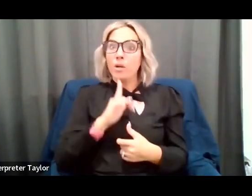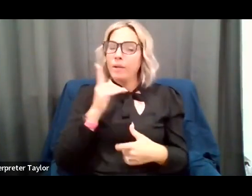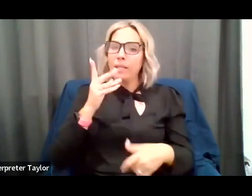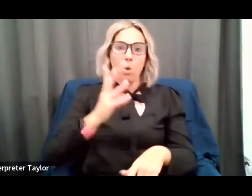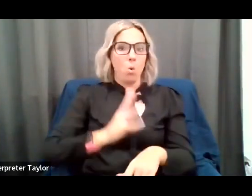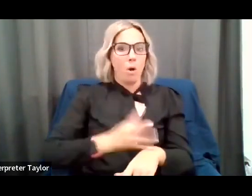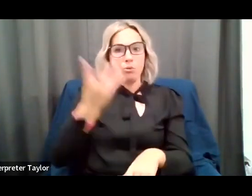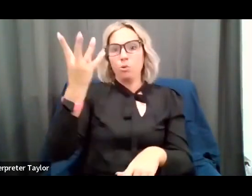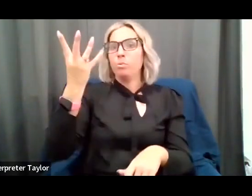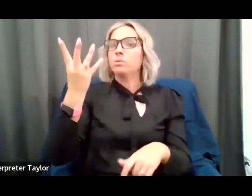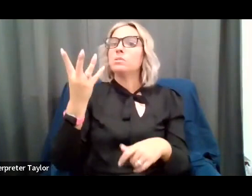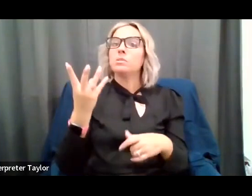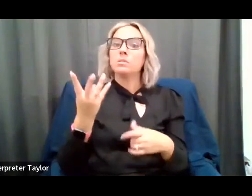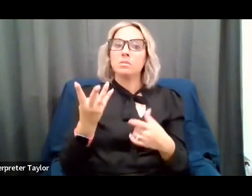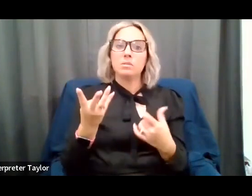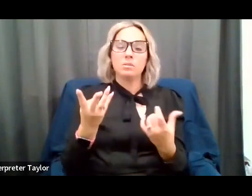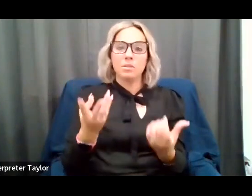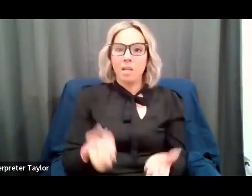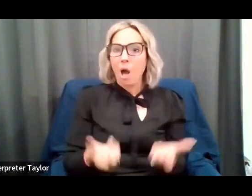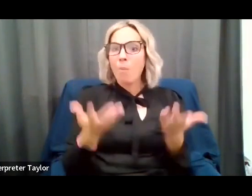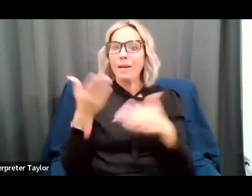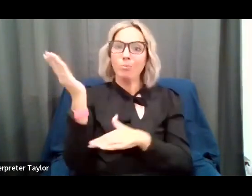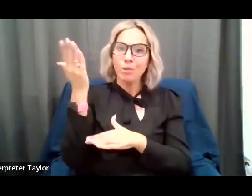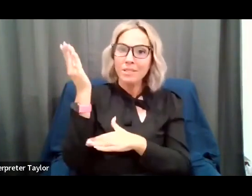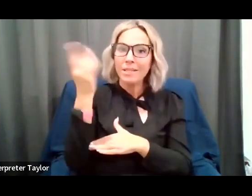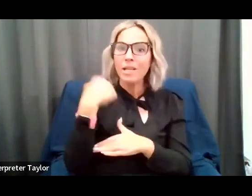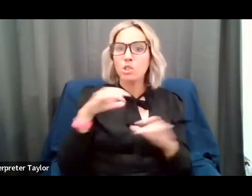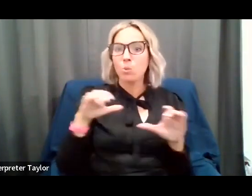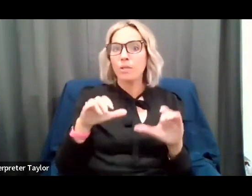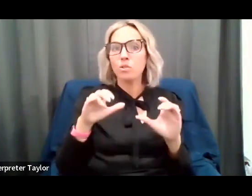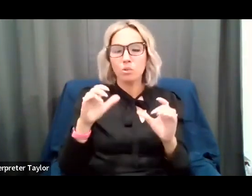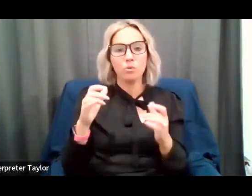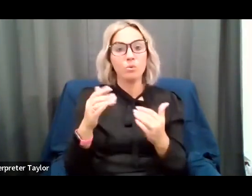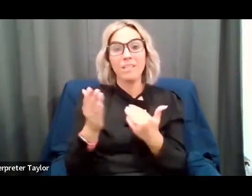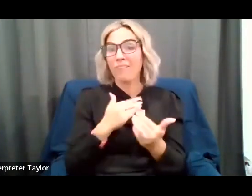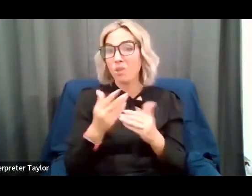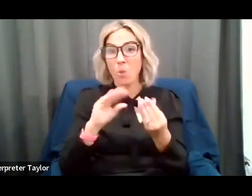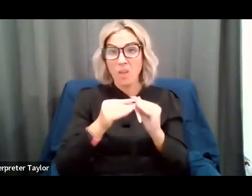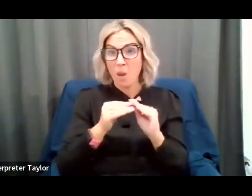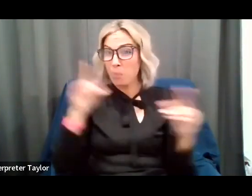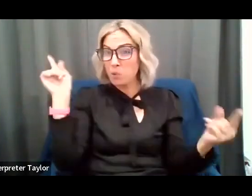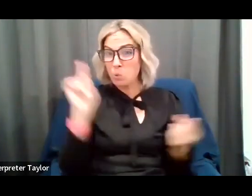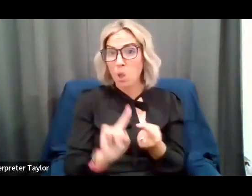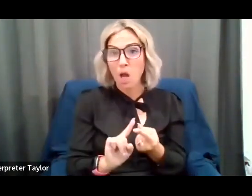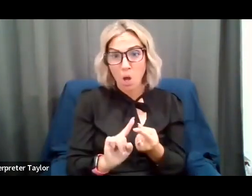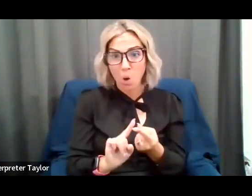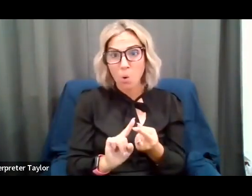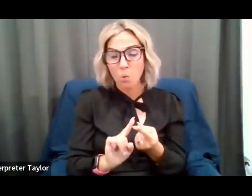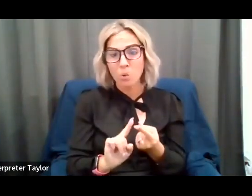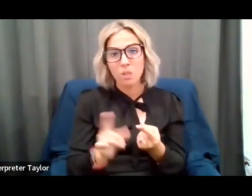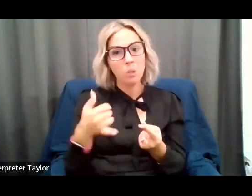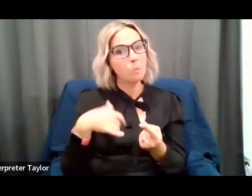the amount of presentations that we were doing, even though the numbers were so low that we still didn't quite